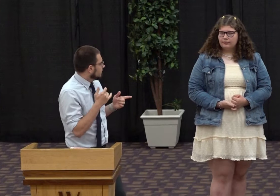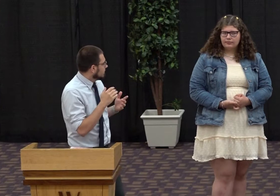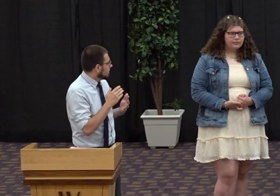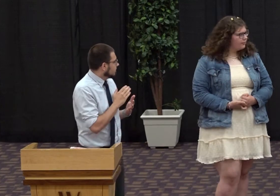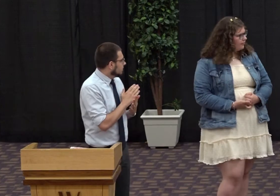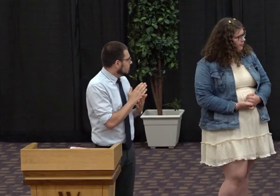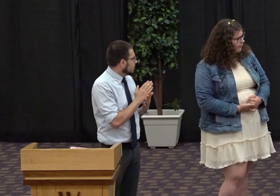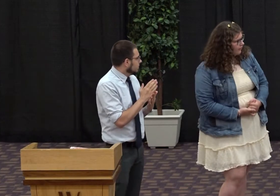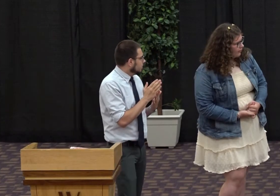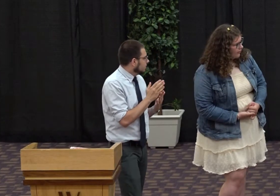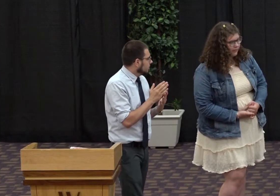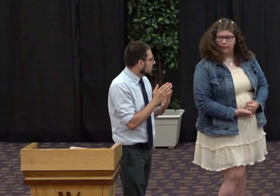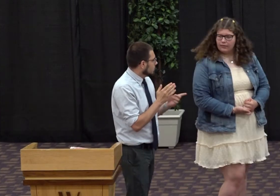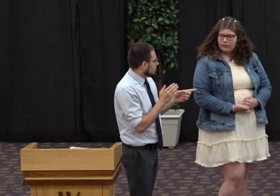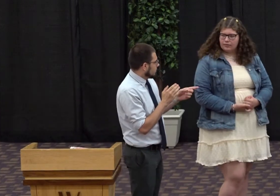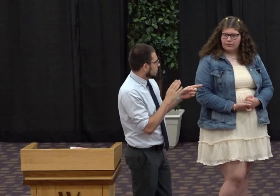Can you think of any other events we hosted?